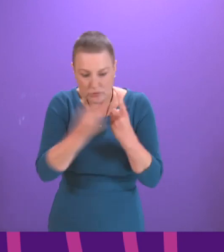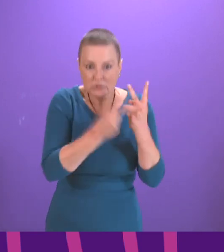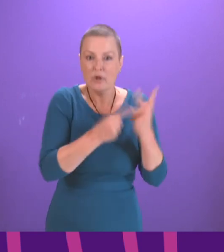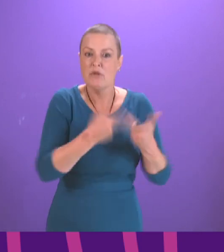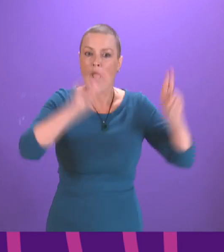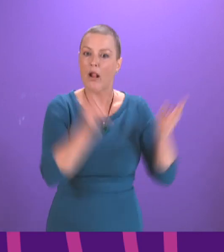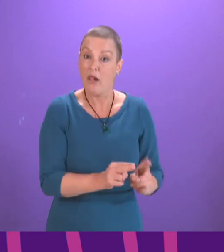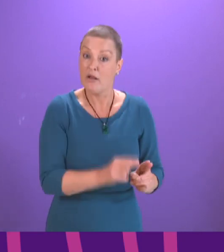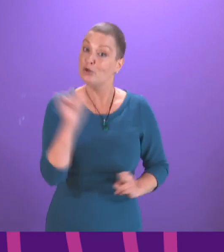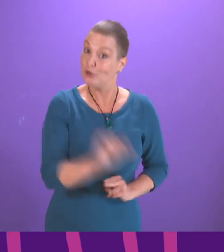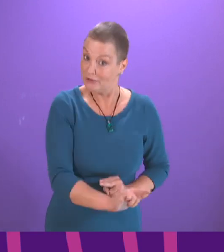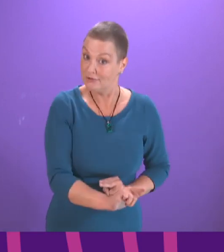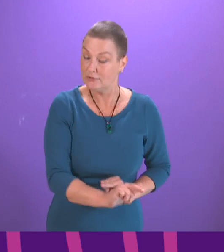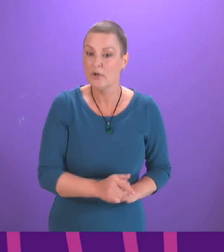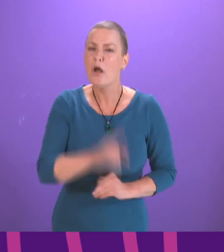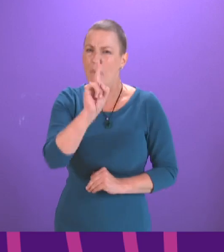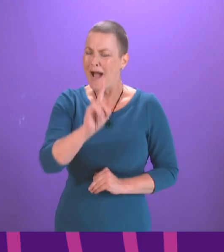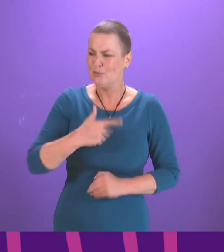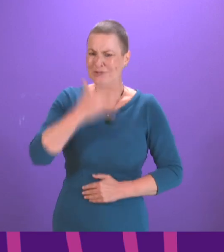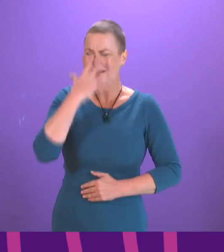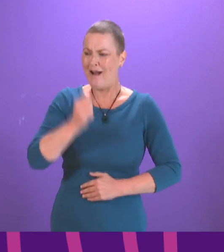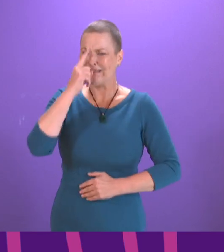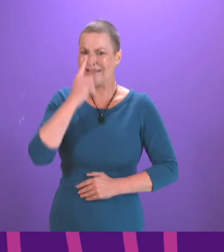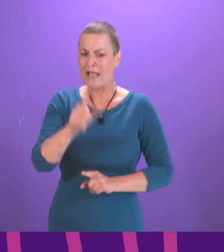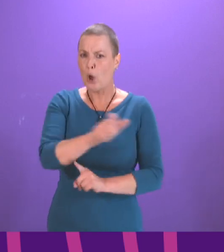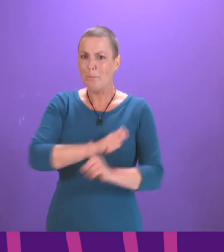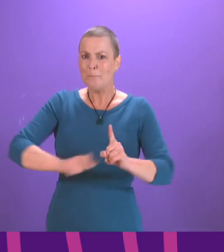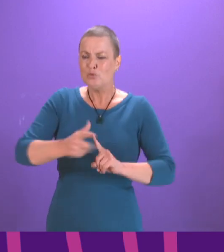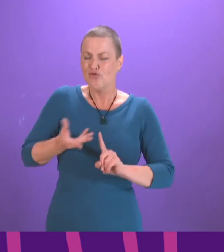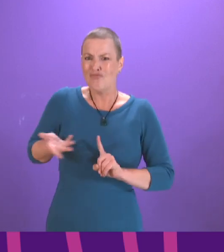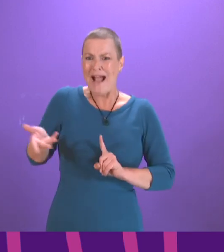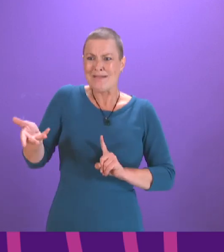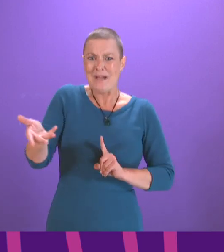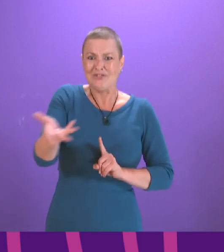However, when we begin to see community transmission in an area, and when the spread of the virus